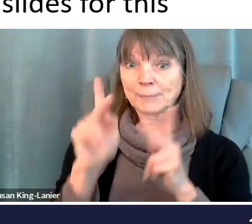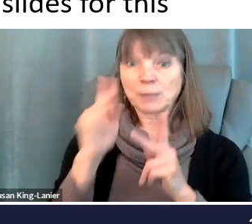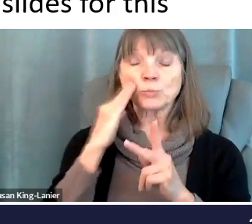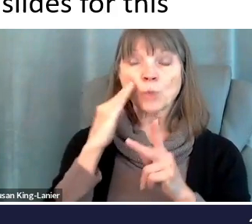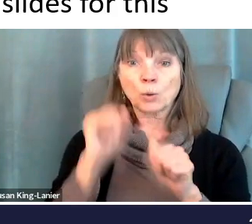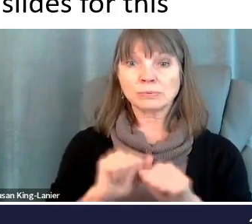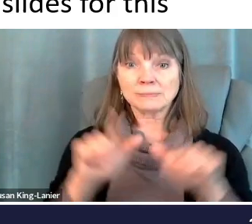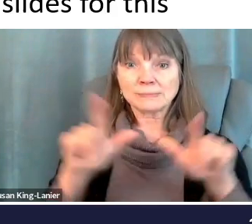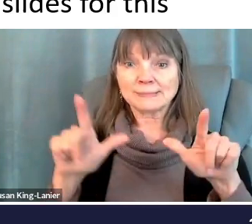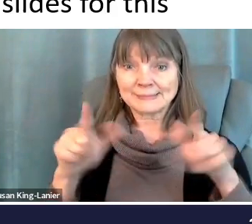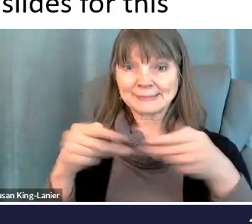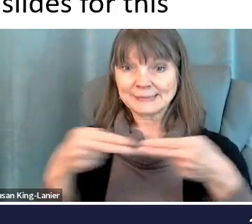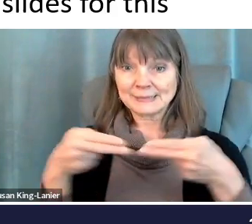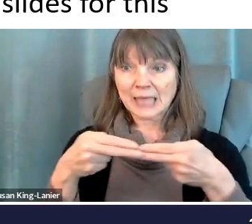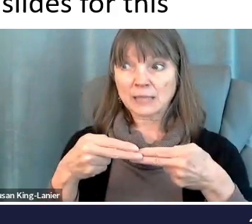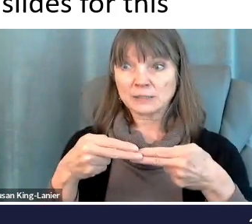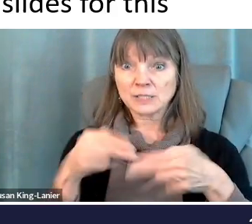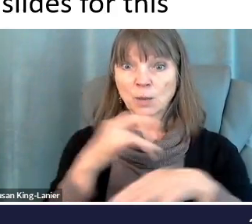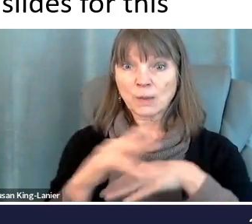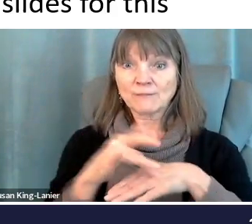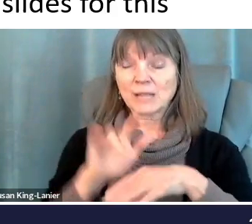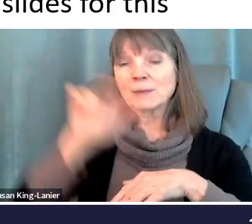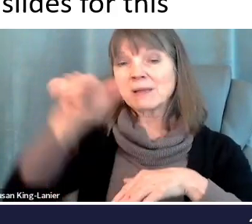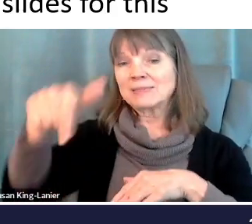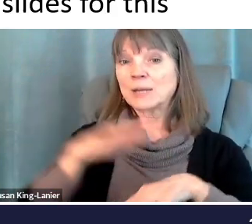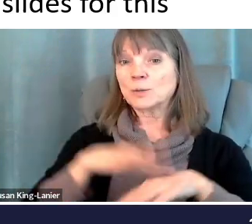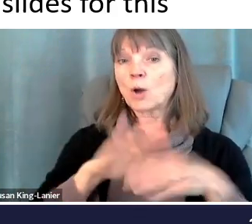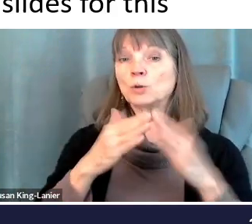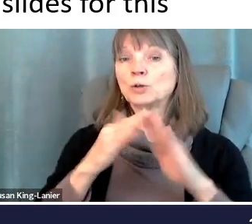Just to let everyone know, the slides will be up later on our